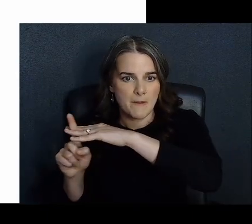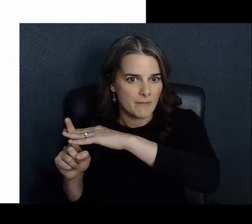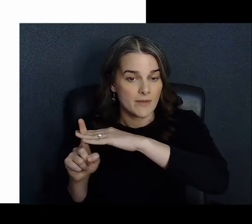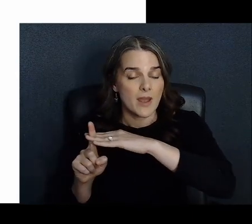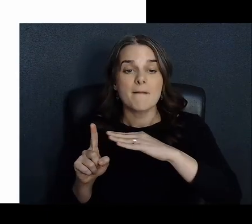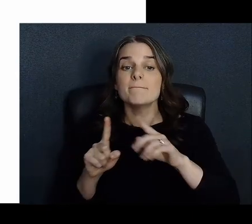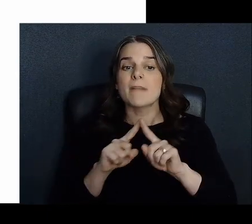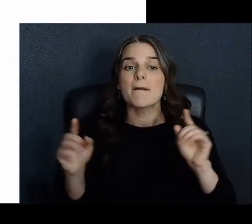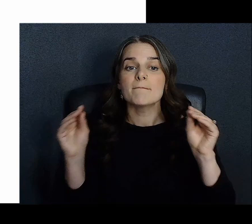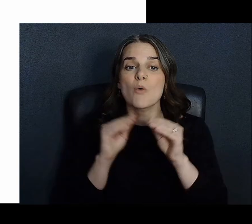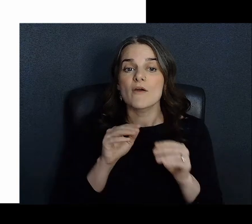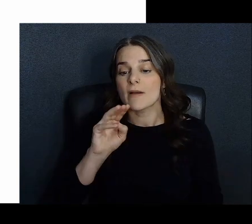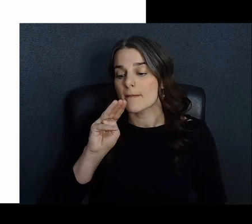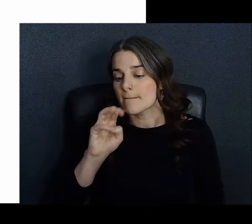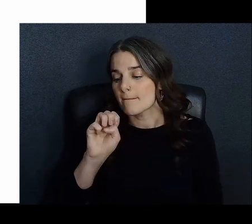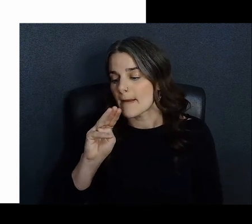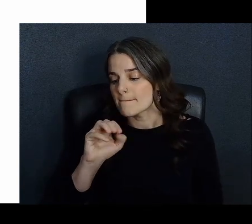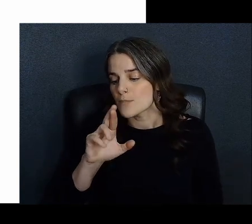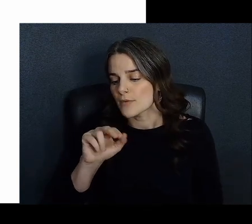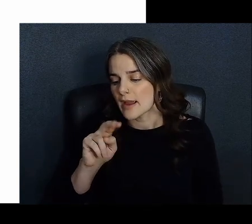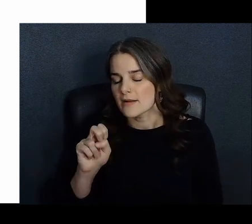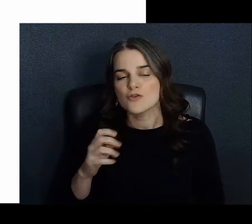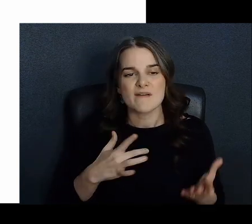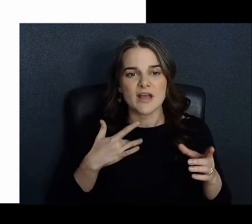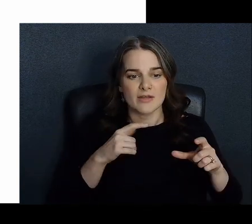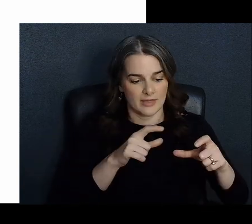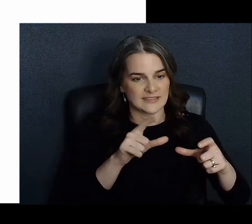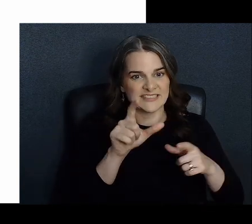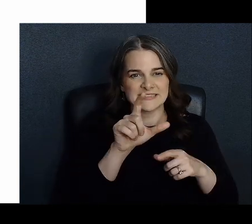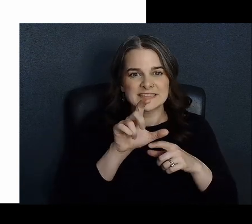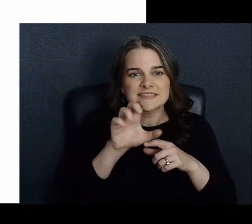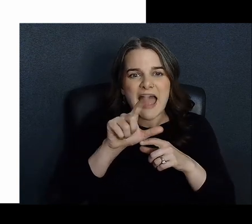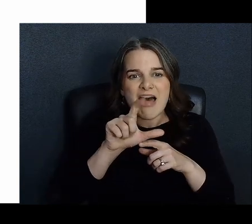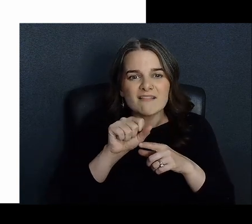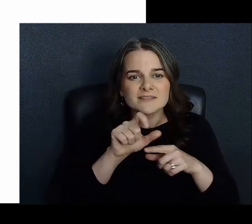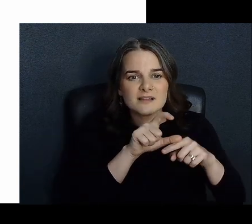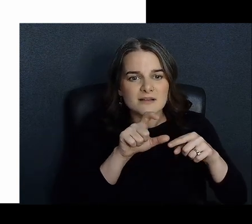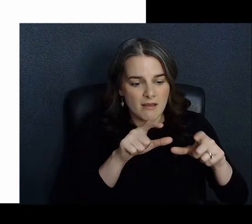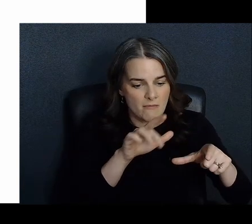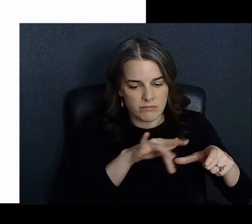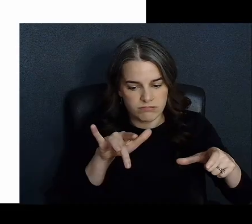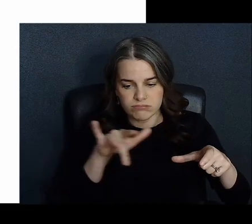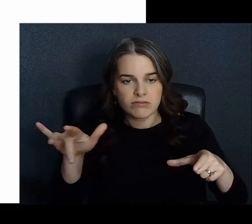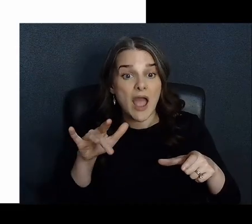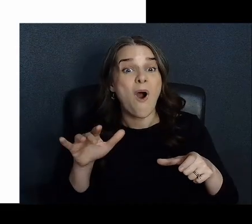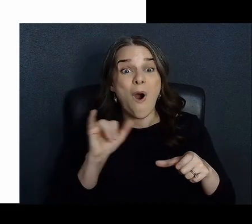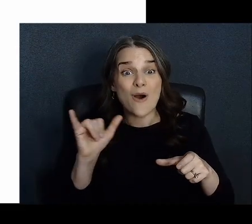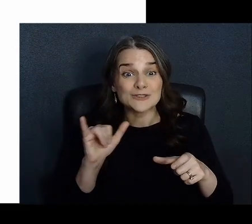It also allows you for tactile graphics as well. But currently right now, these devices